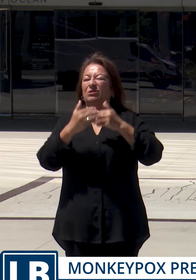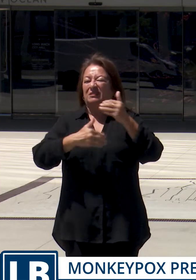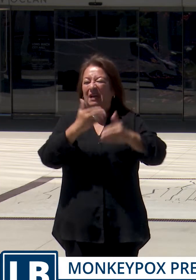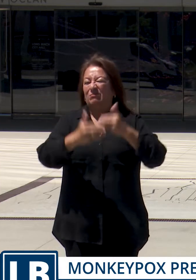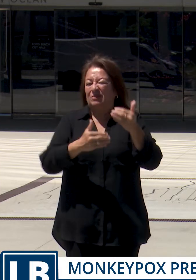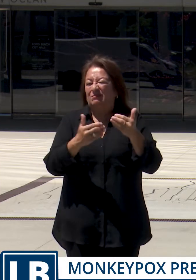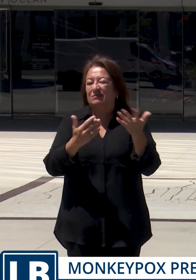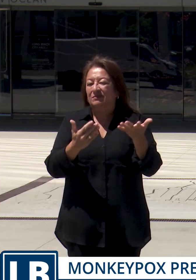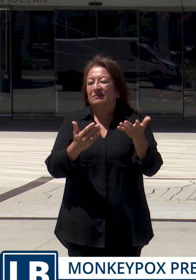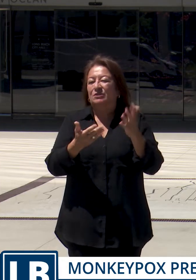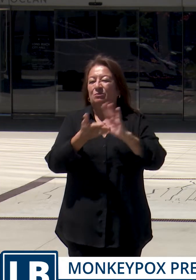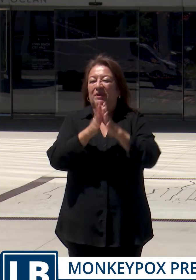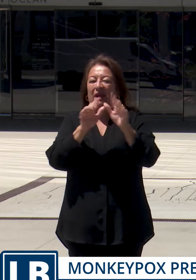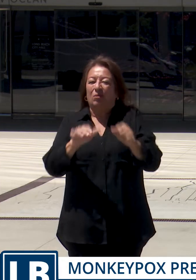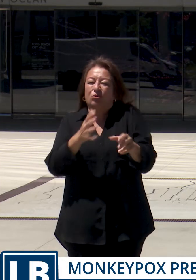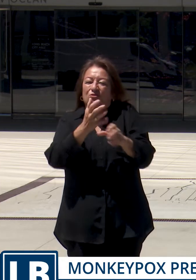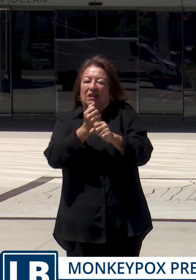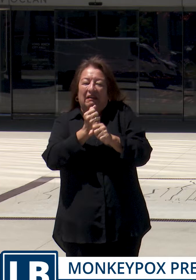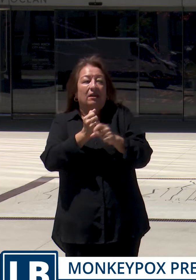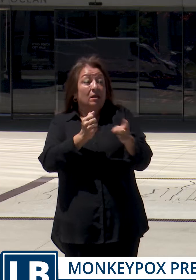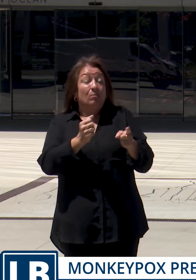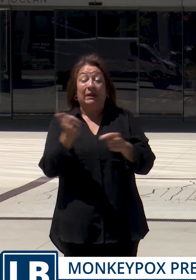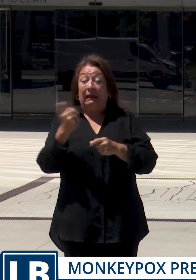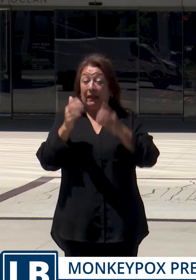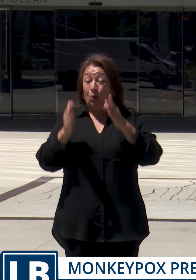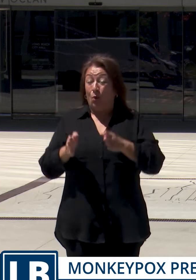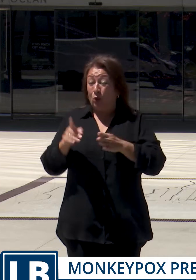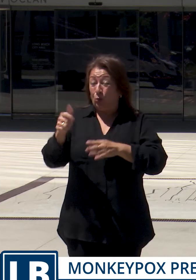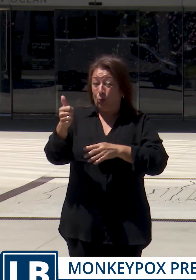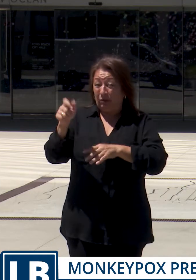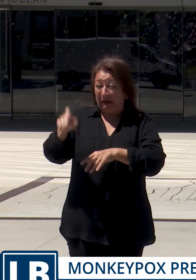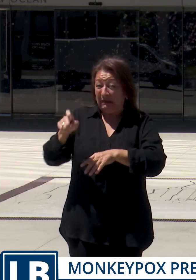in order to get it but anybody who needs it we will be able to get it we've put the protocols